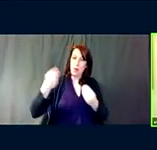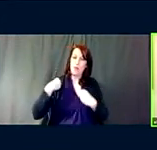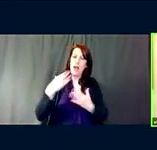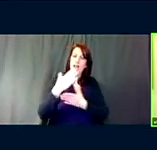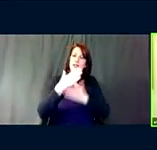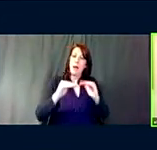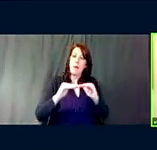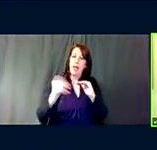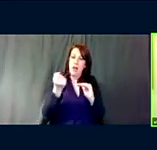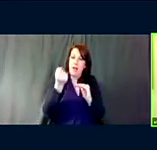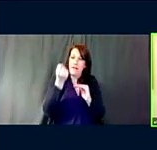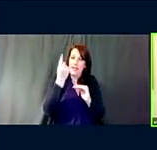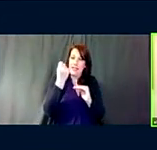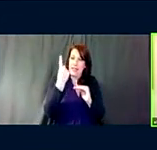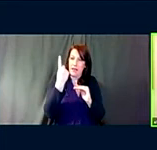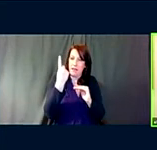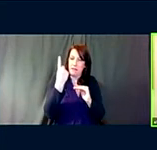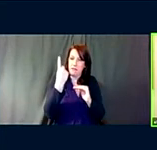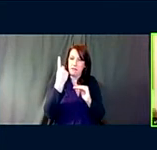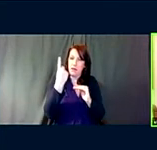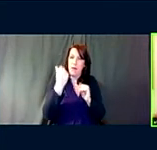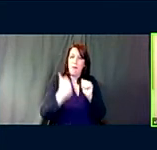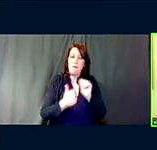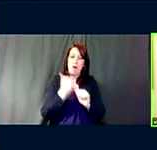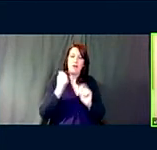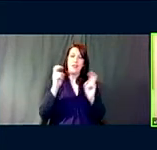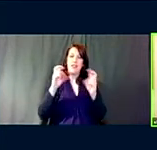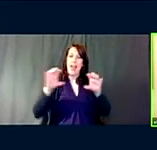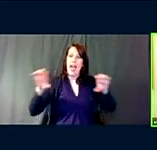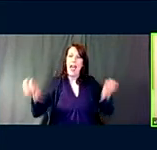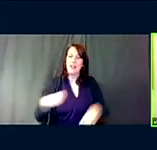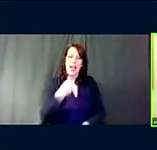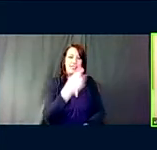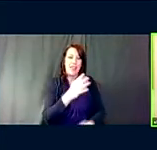ONLY GOING TO PROVIDE SOME LEVEL OF INSIGHT, MOST OF THE ACTION, I TELL THE STUDENTS ALL THE